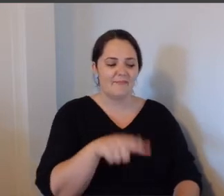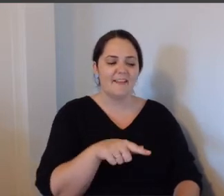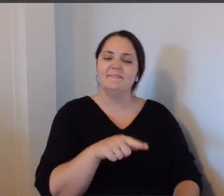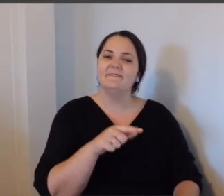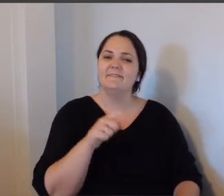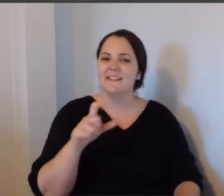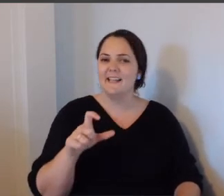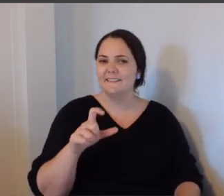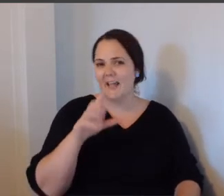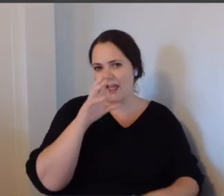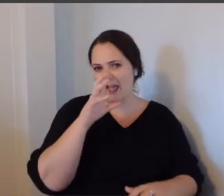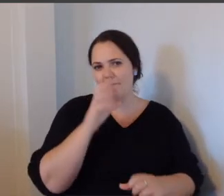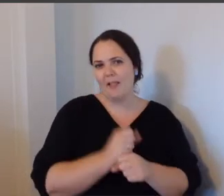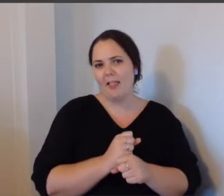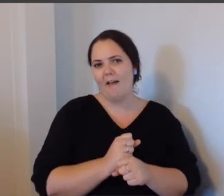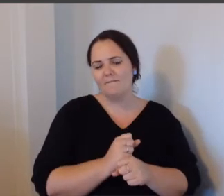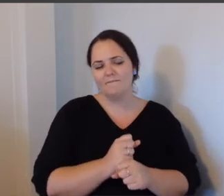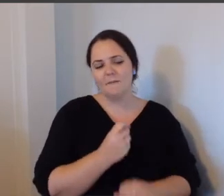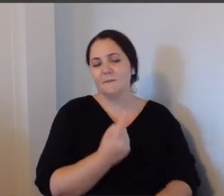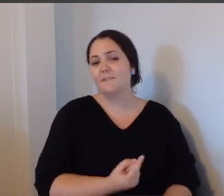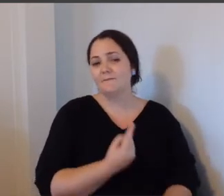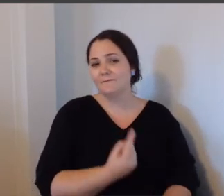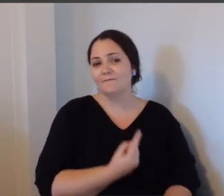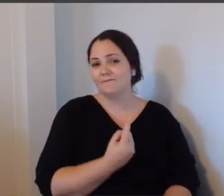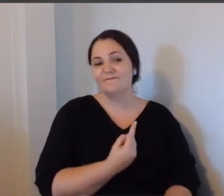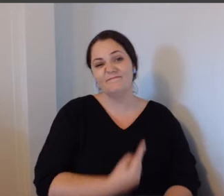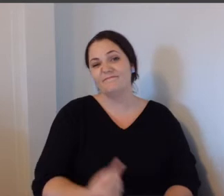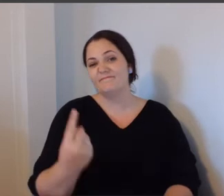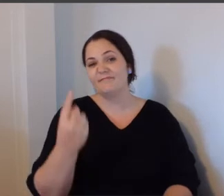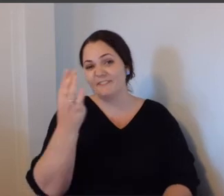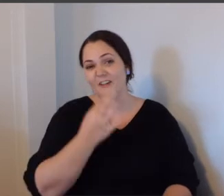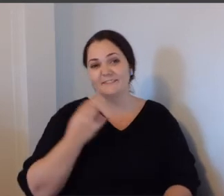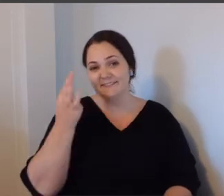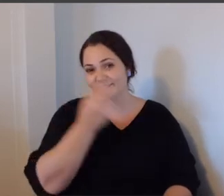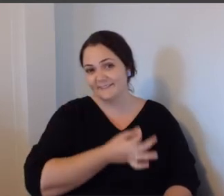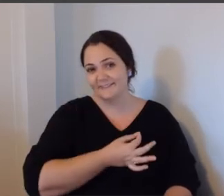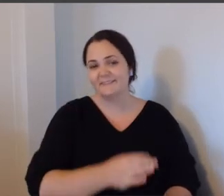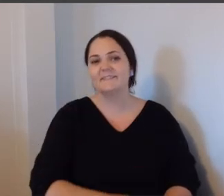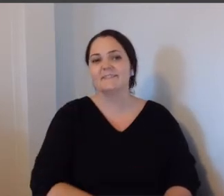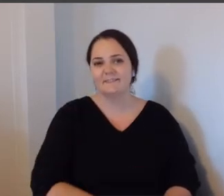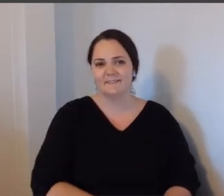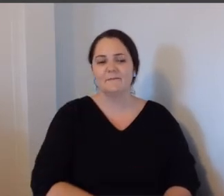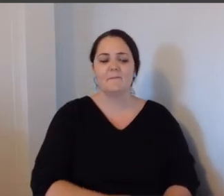south of France. By the time Gardanne was painted in the mid-1980s, Cézanne had withdrawn from his